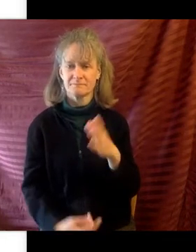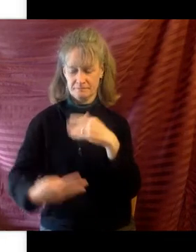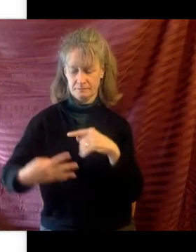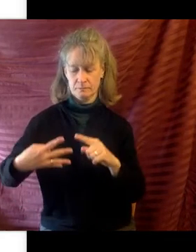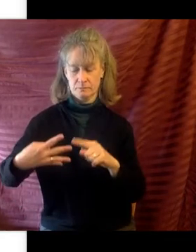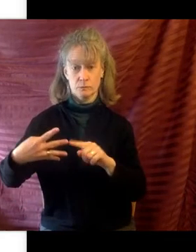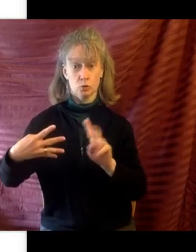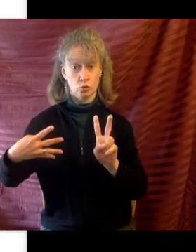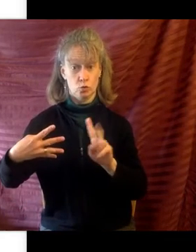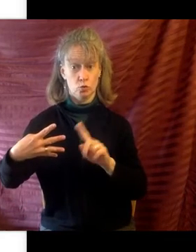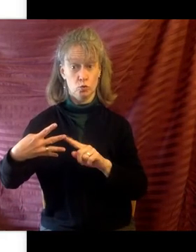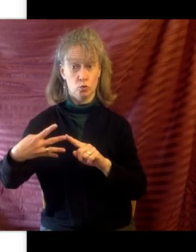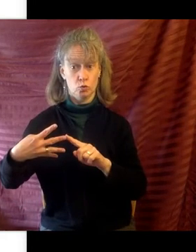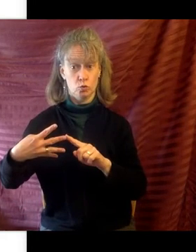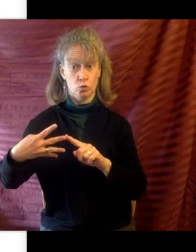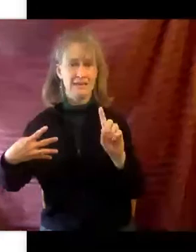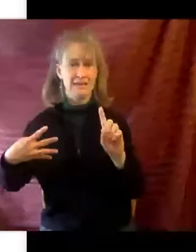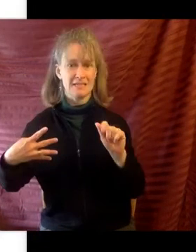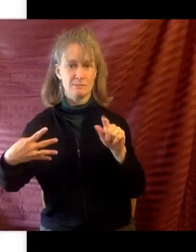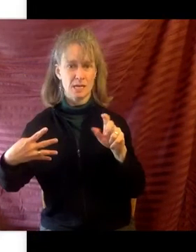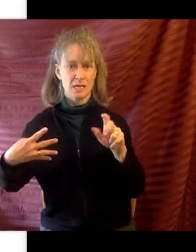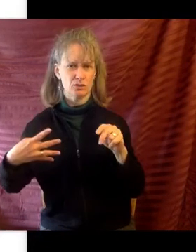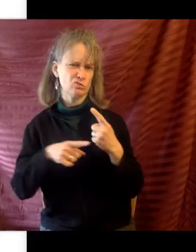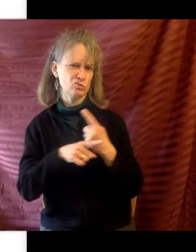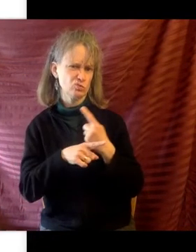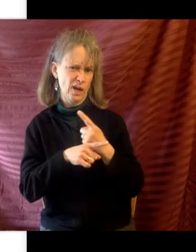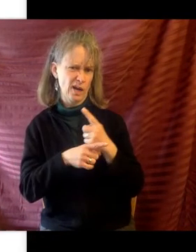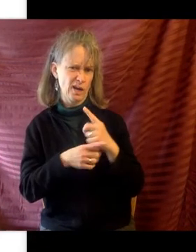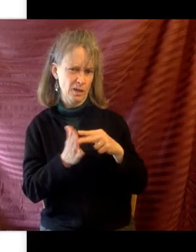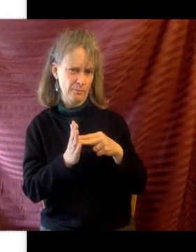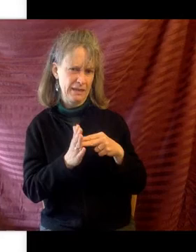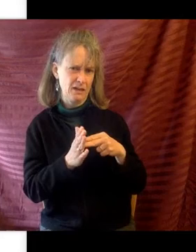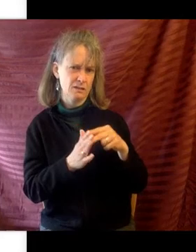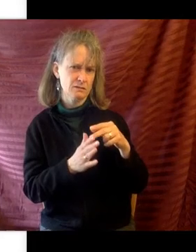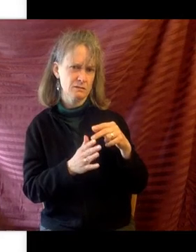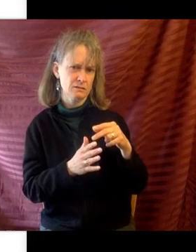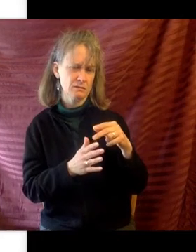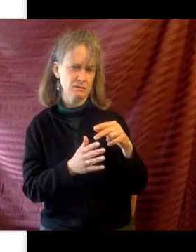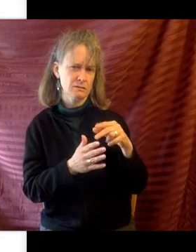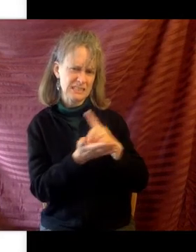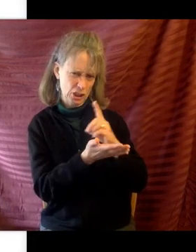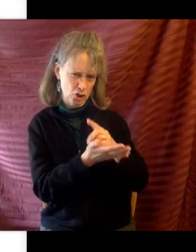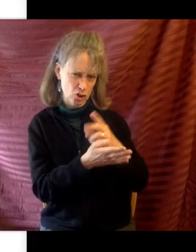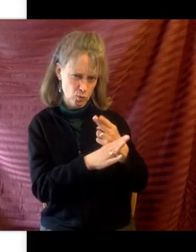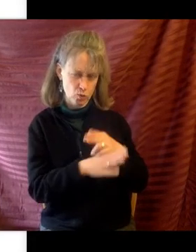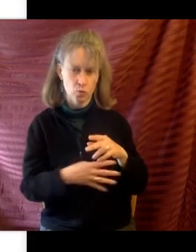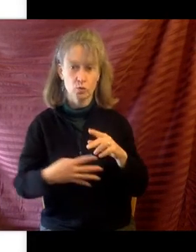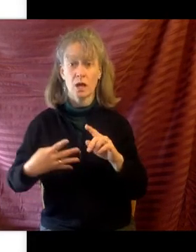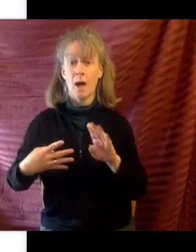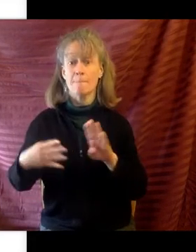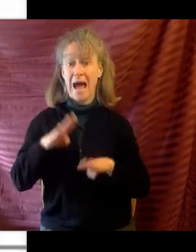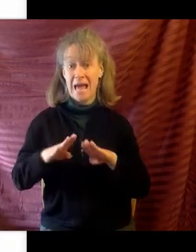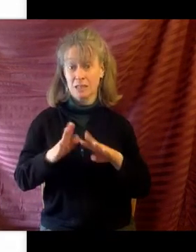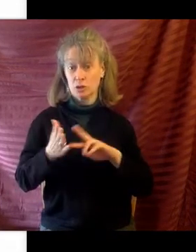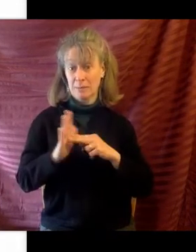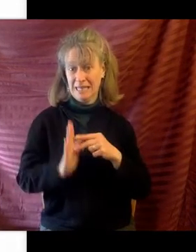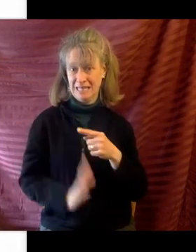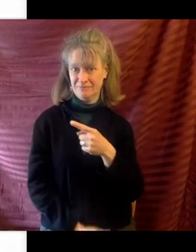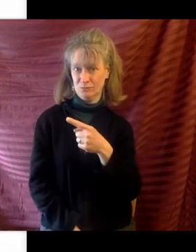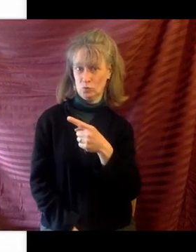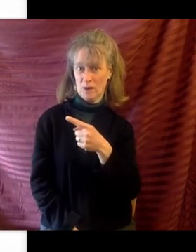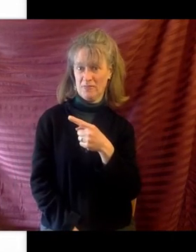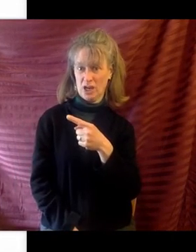Adaptation - common meaning, Google. Biological meaning is up here in the reading.